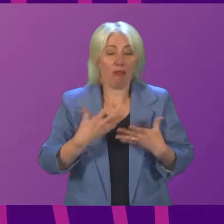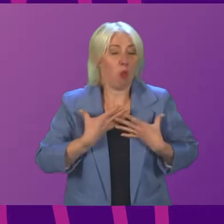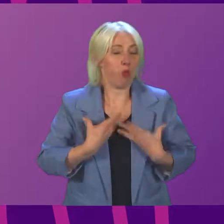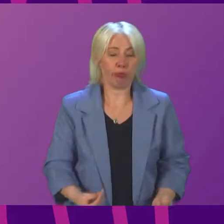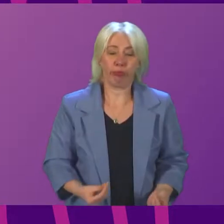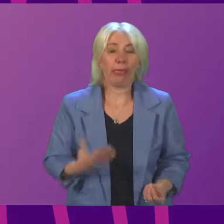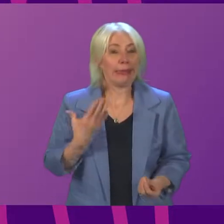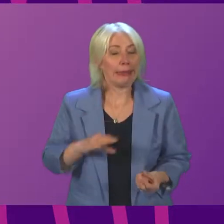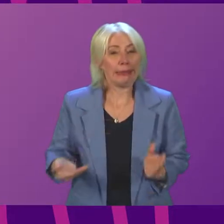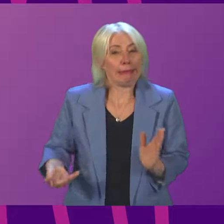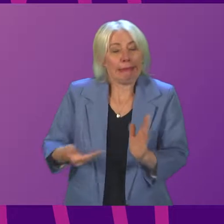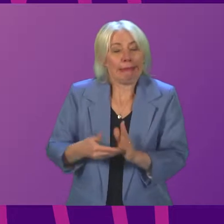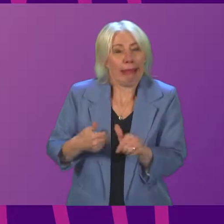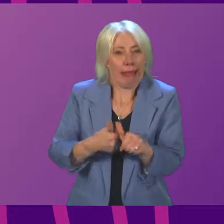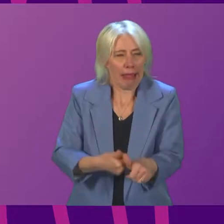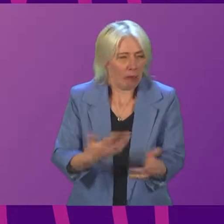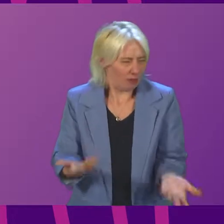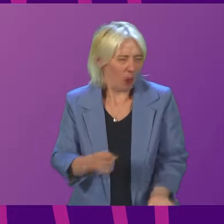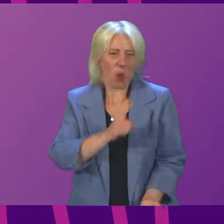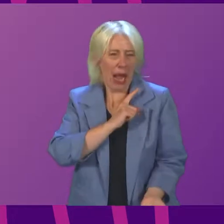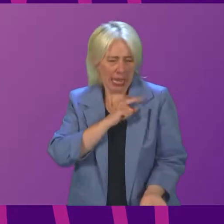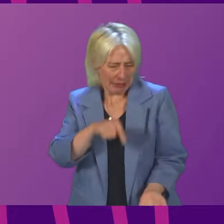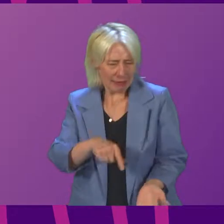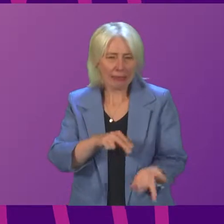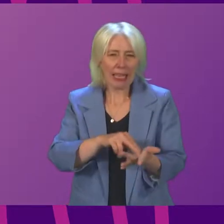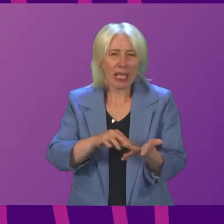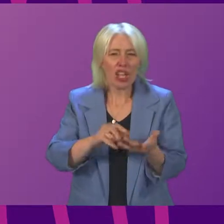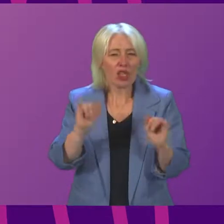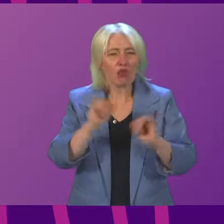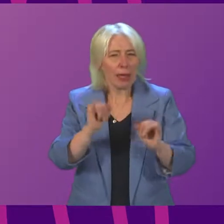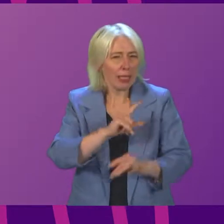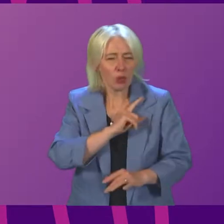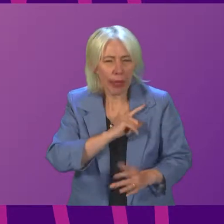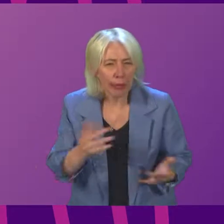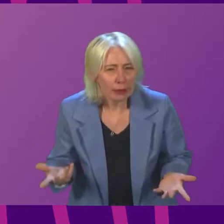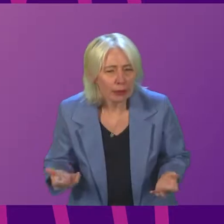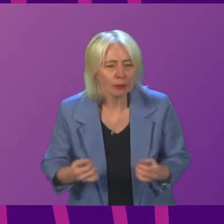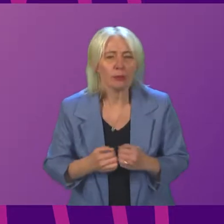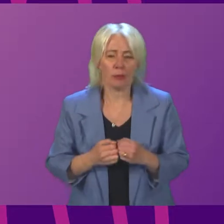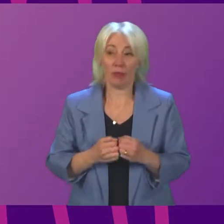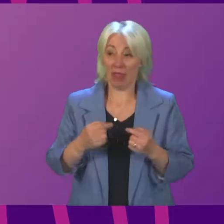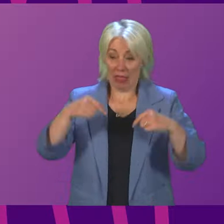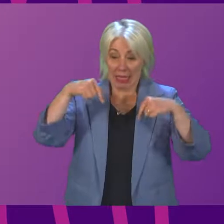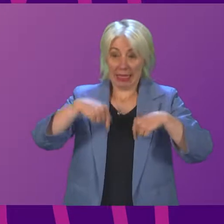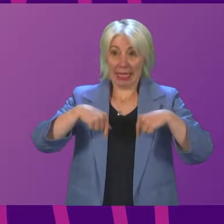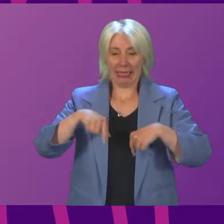Why has that happened? Why is our NHS in crisis? The problem is that the health secretary is always